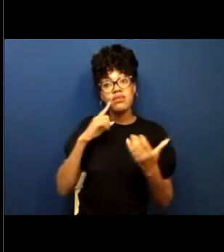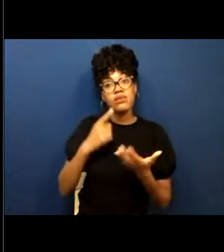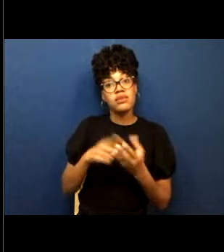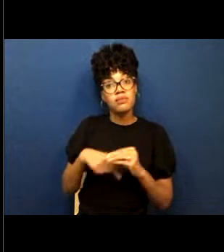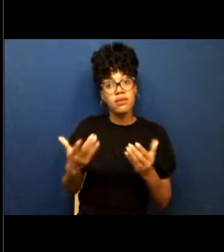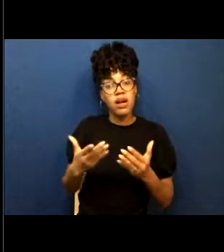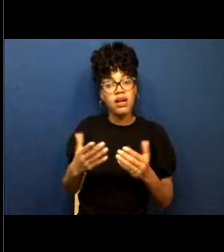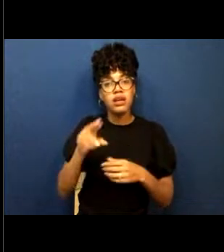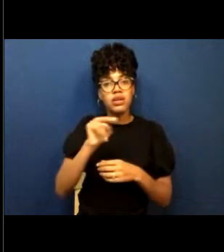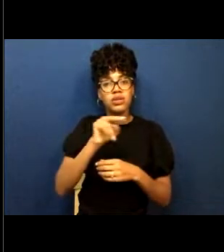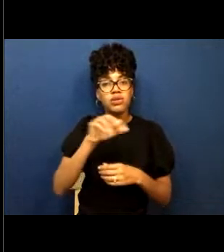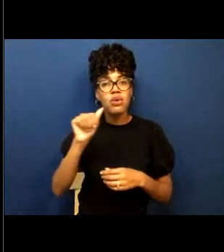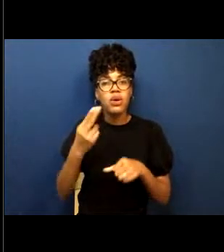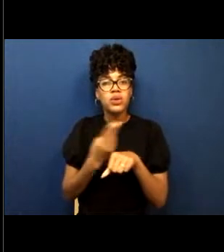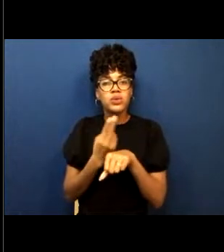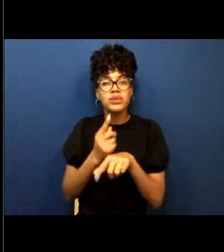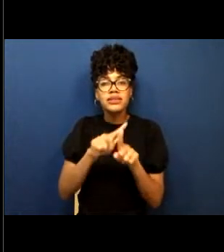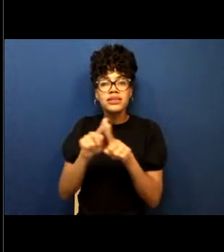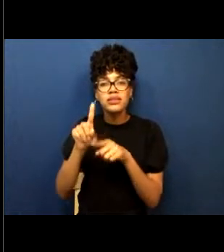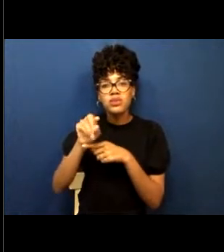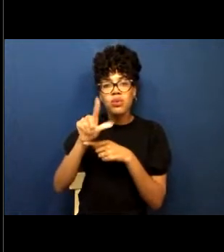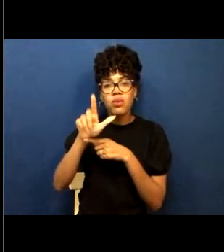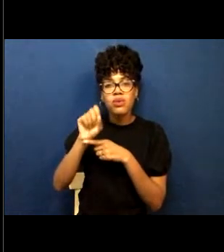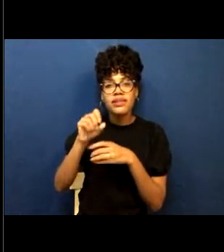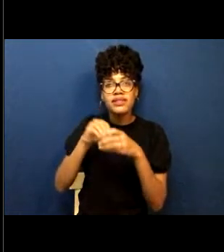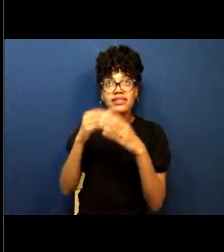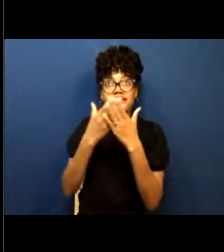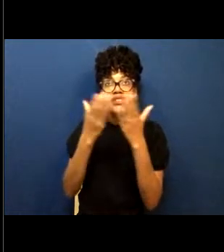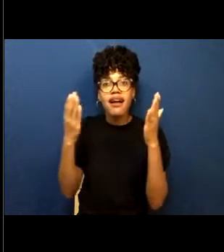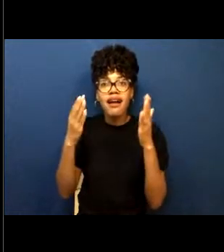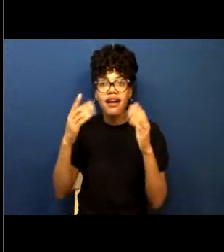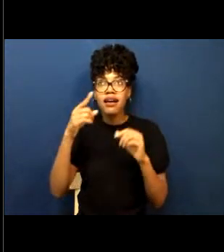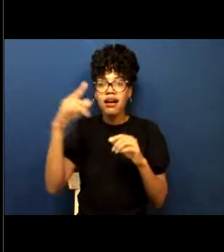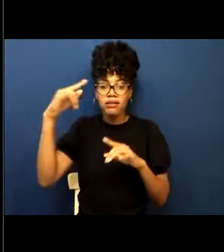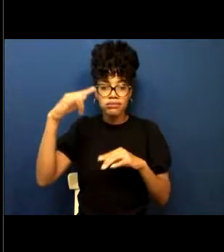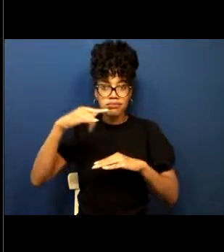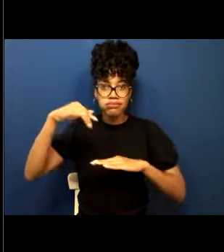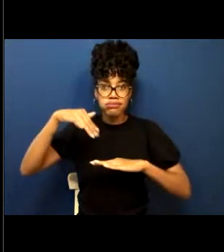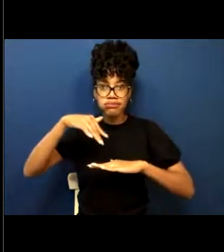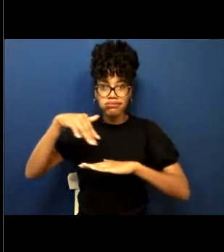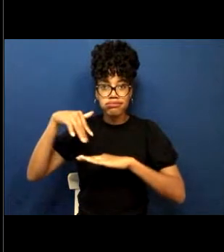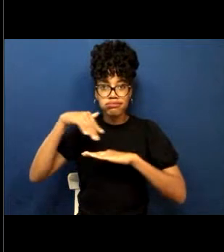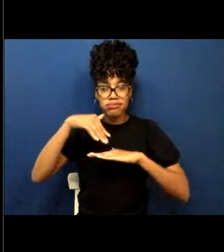in the sky to study animals and plants on the ground and help protect them for future generations.